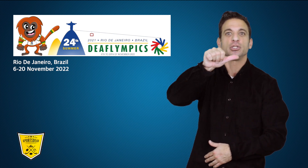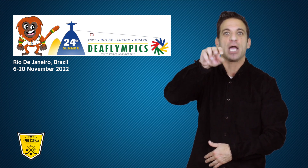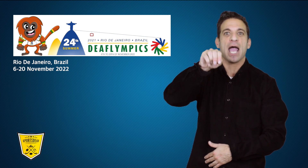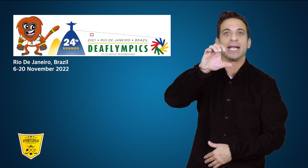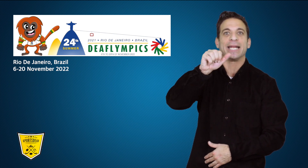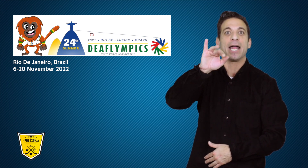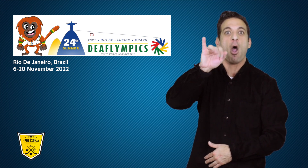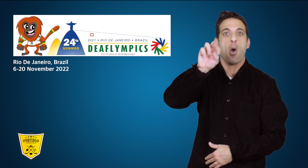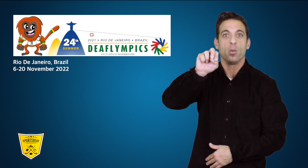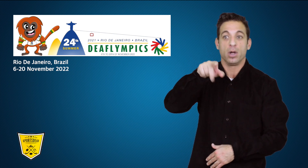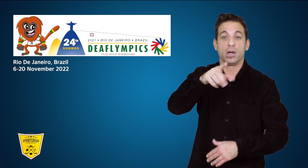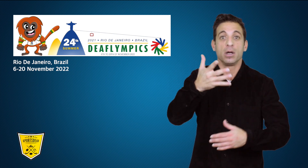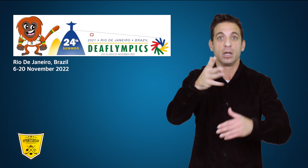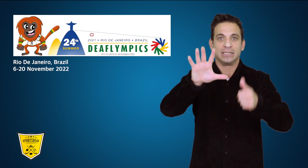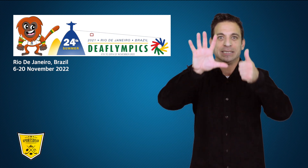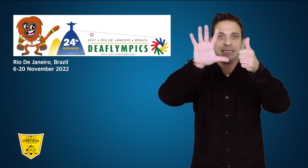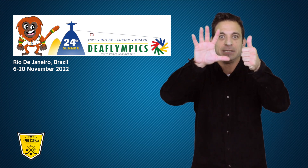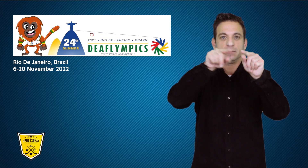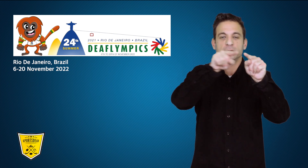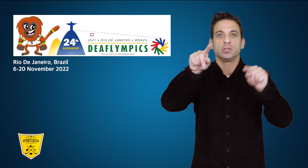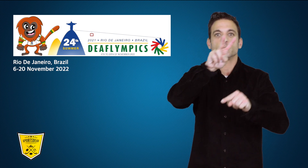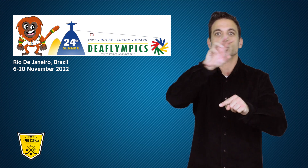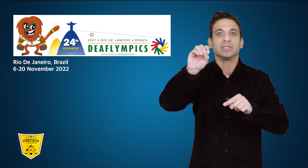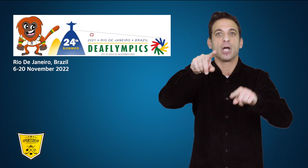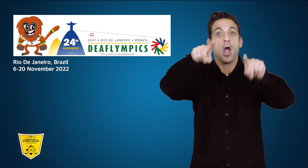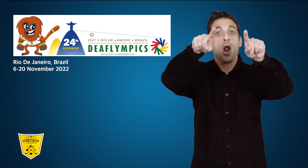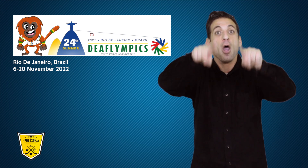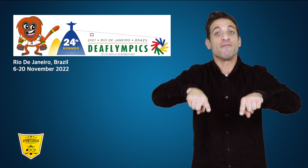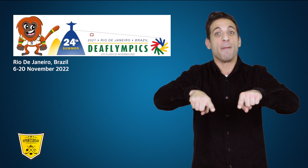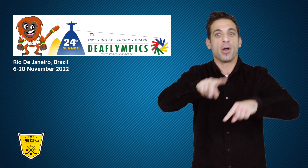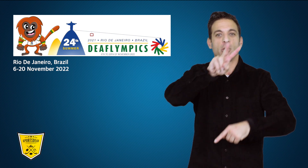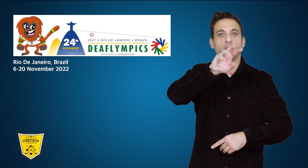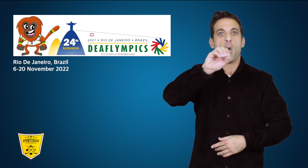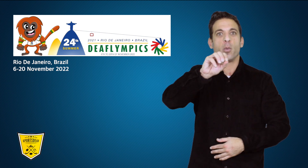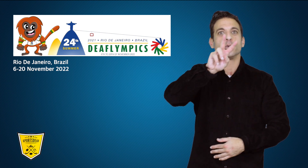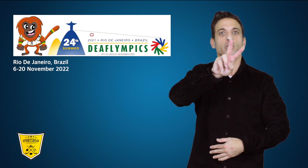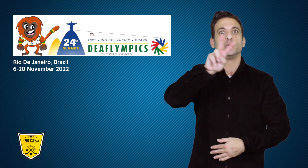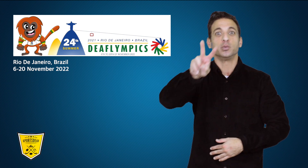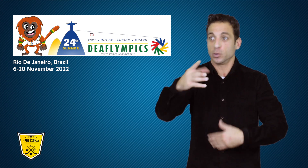in Rio De Janeiro, Brazil on 6-20 November 2022.